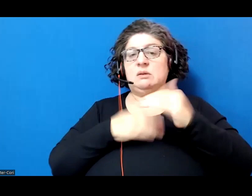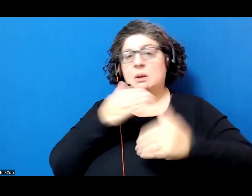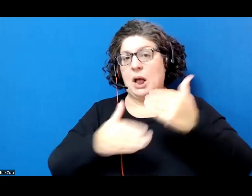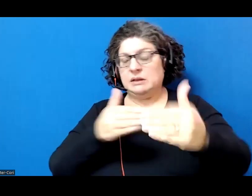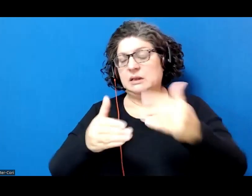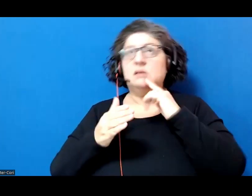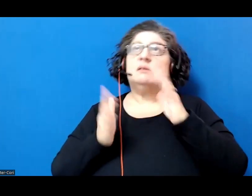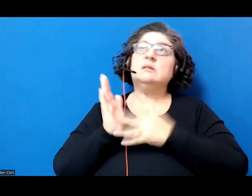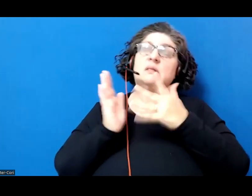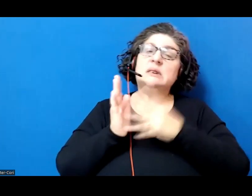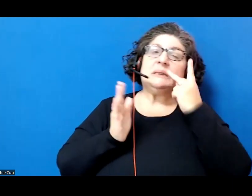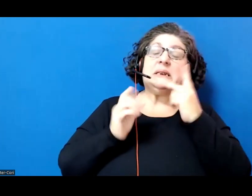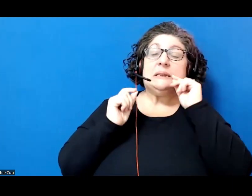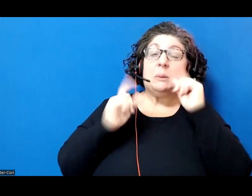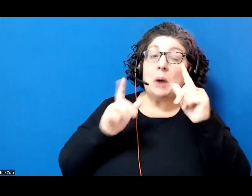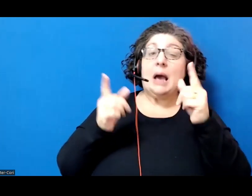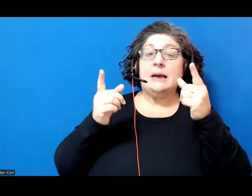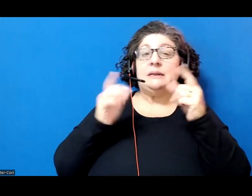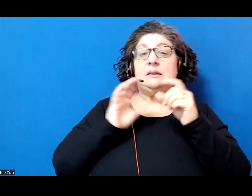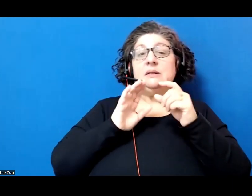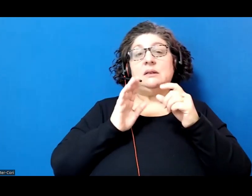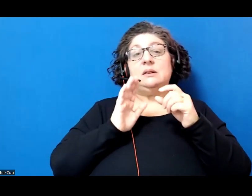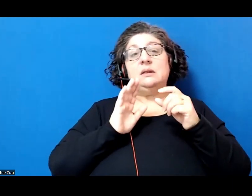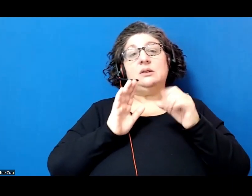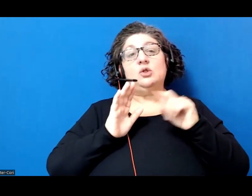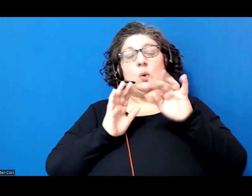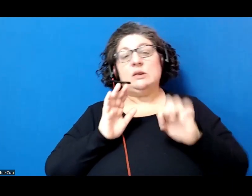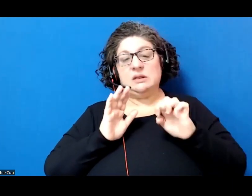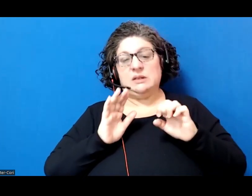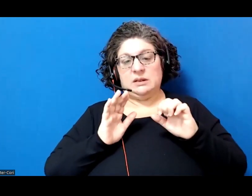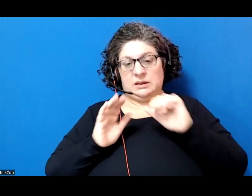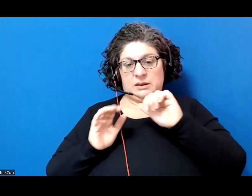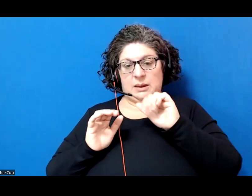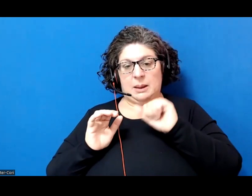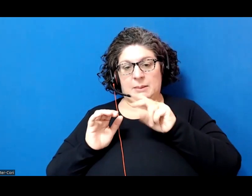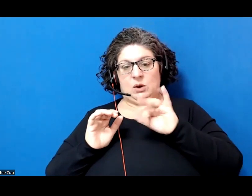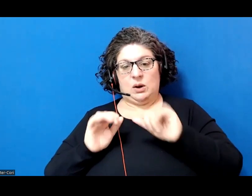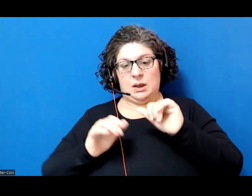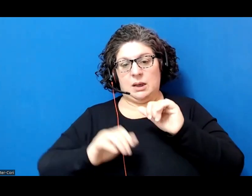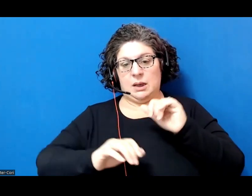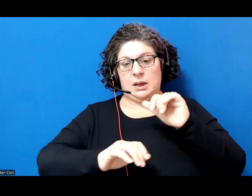We saw those surprising source amicus brief have extraordinary power in other cases.